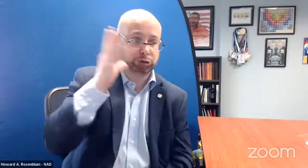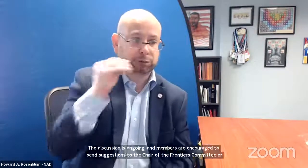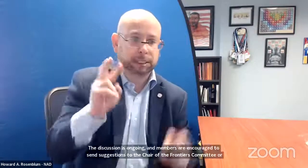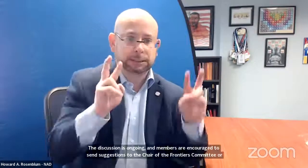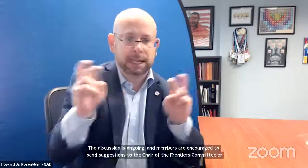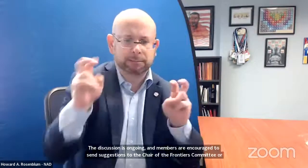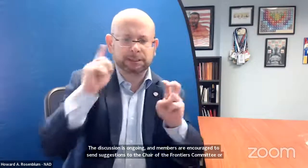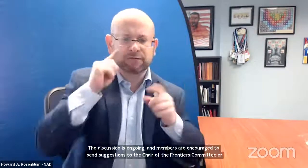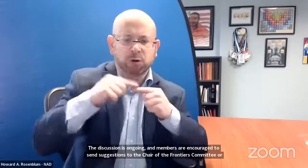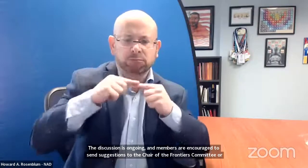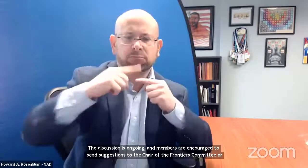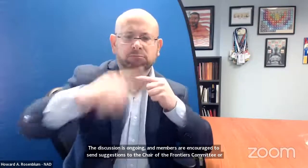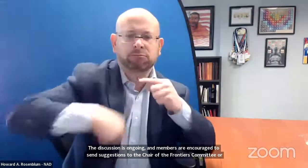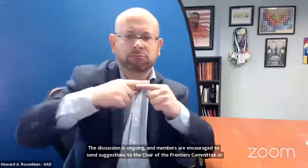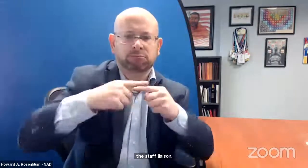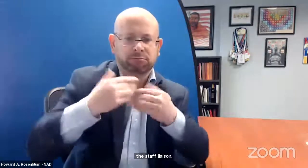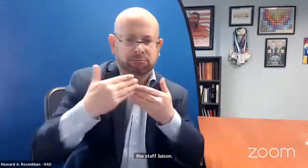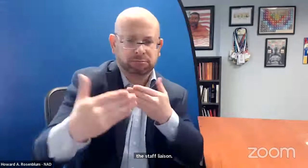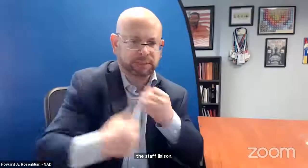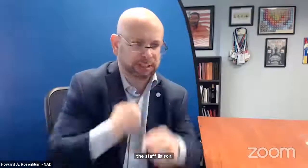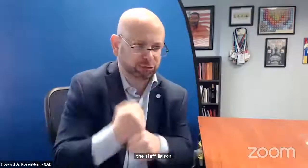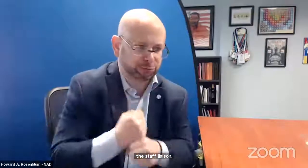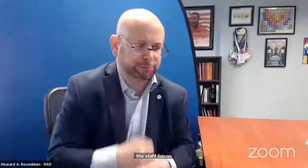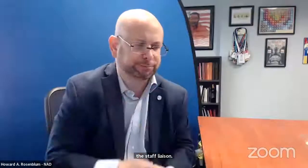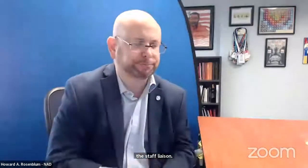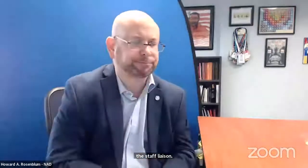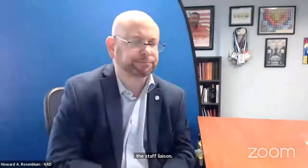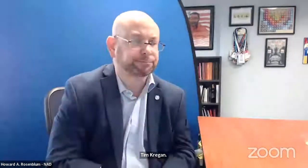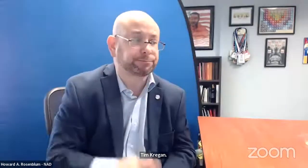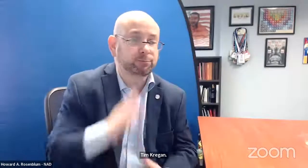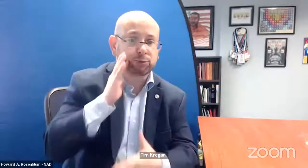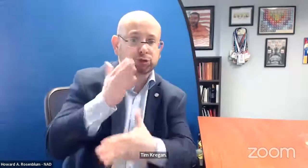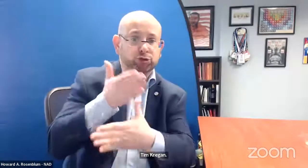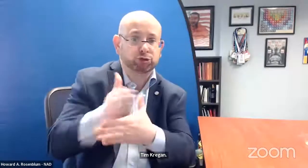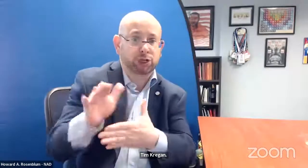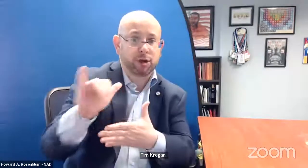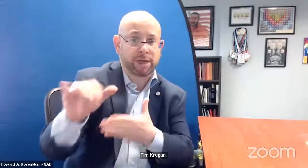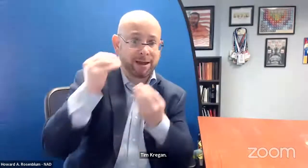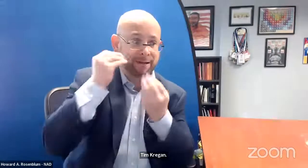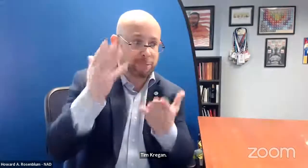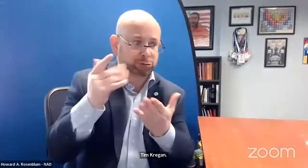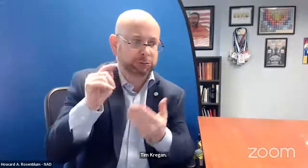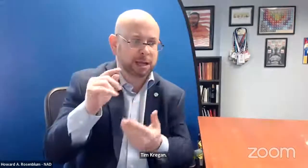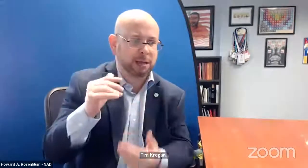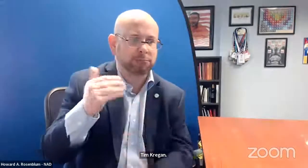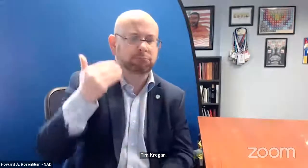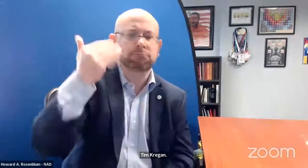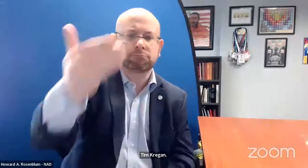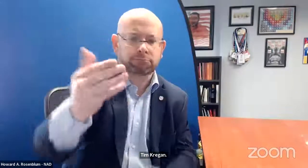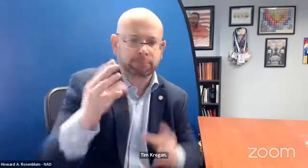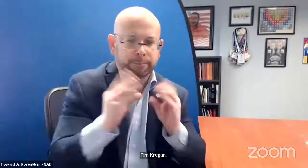We will develop a list of speakers and topics for the upcoming year, and we will share that